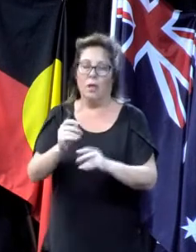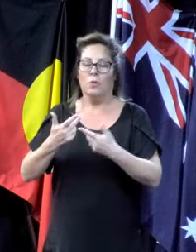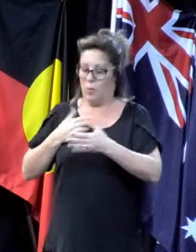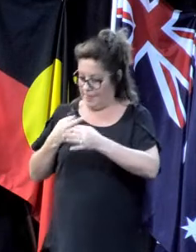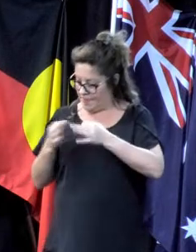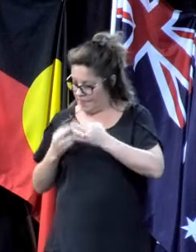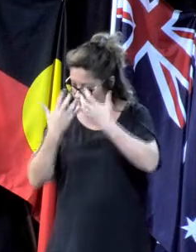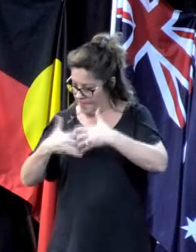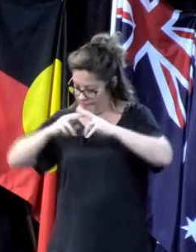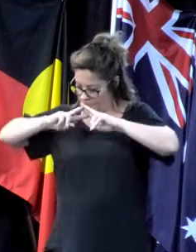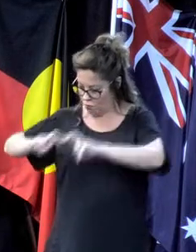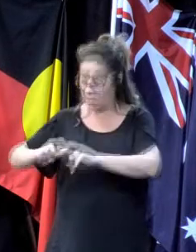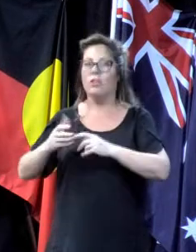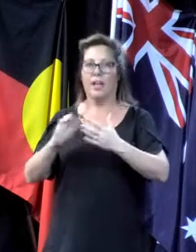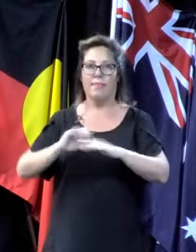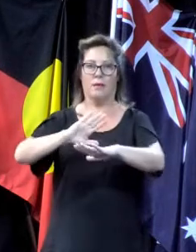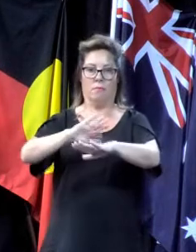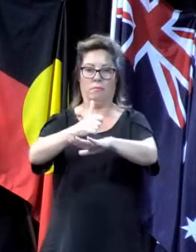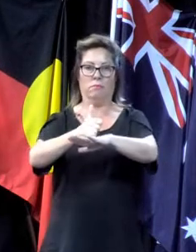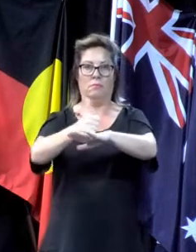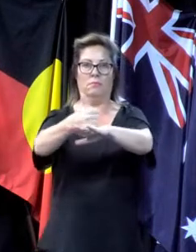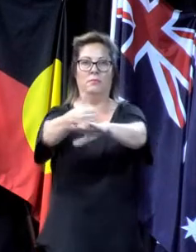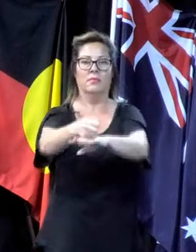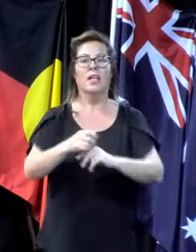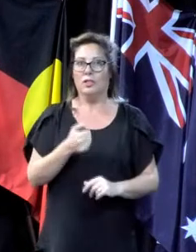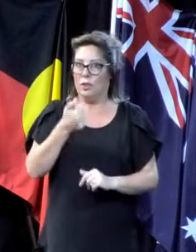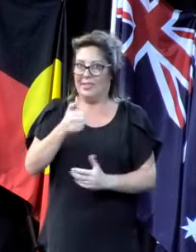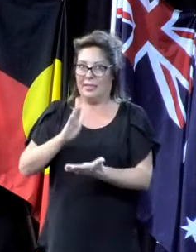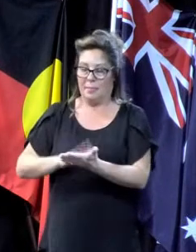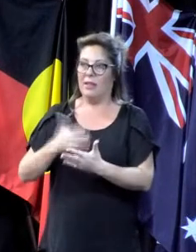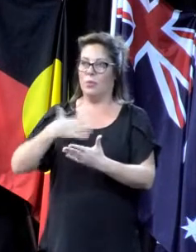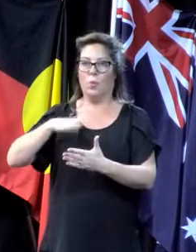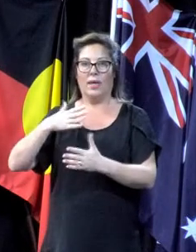So, we spent six months working with a professional learning community,